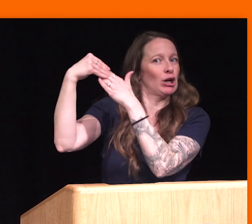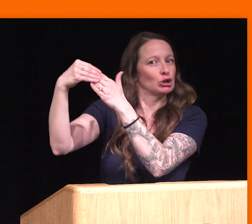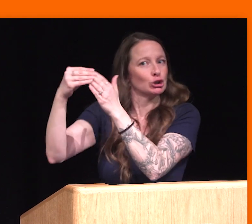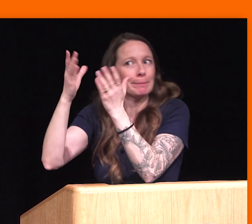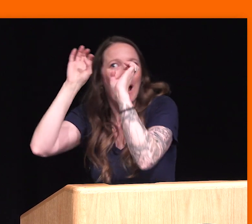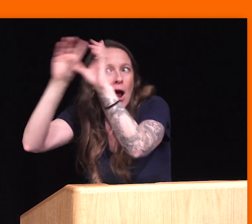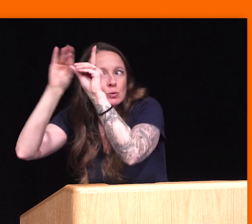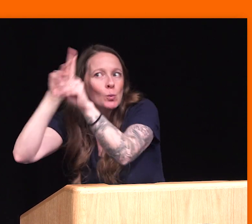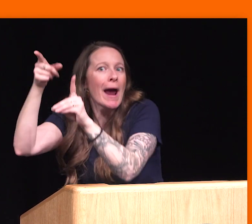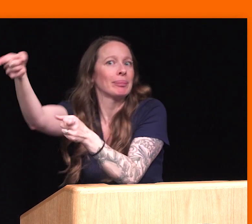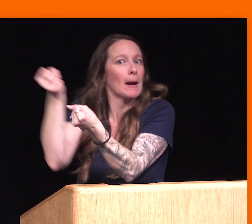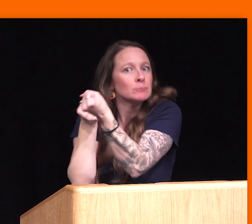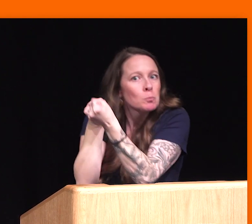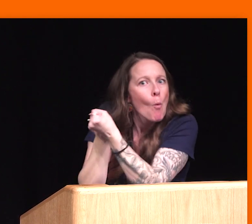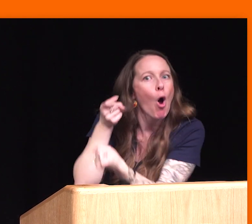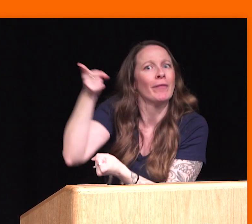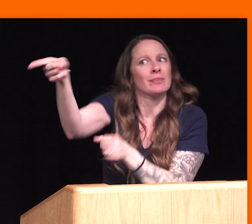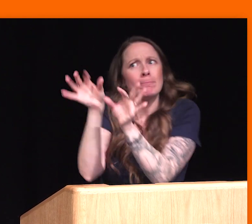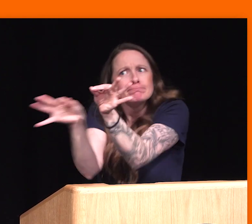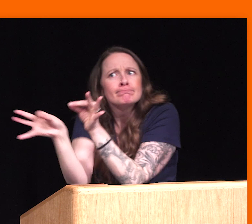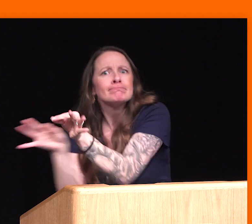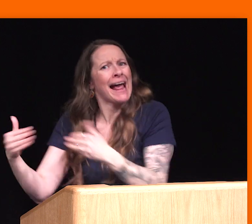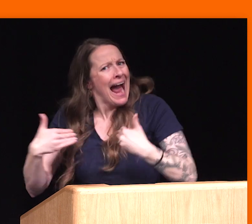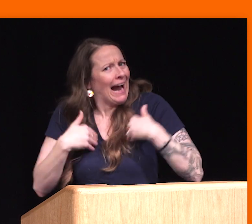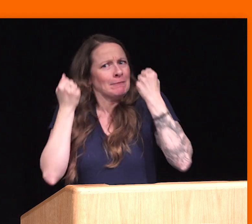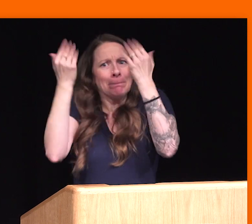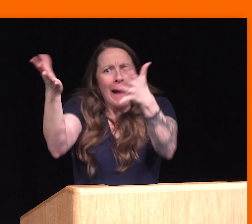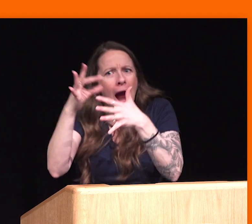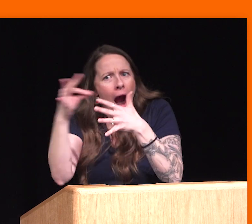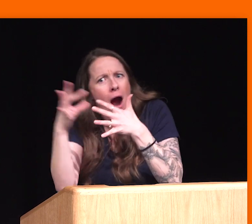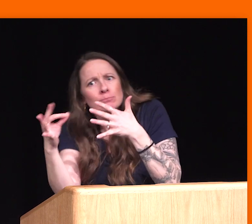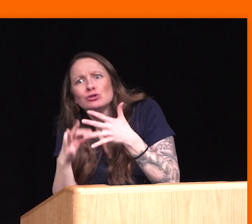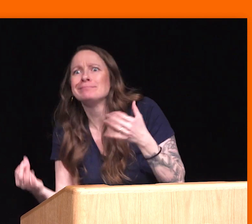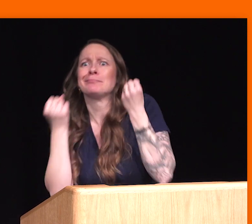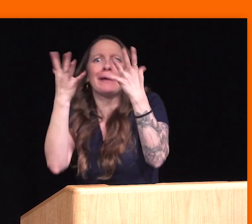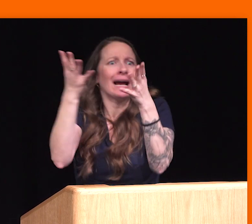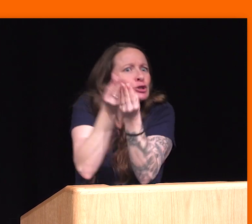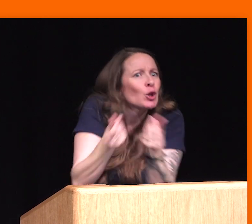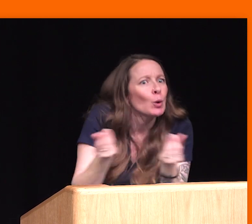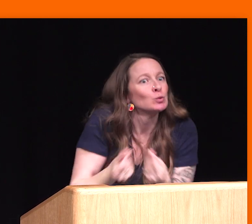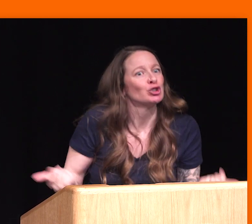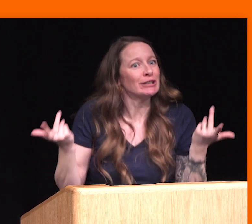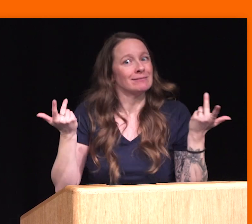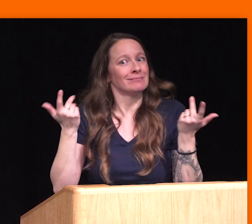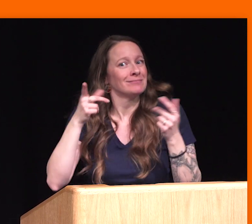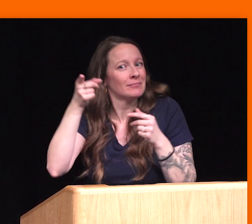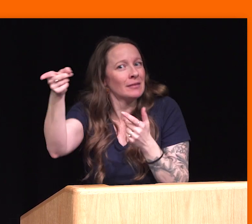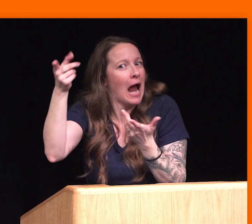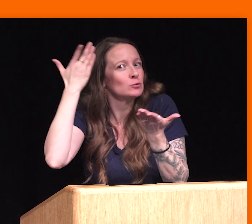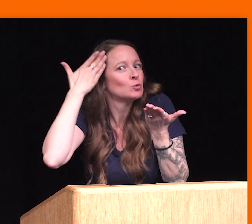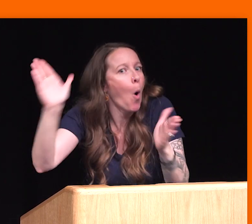and could work with other hearing leaders to educate them, provide guidance on how to solve